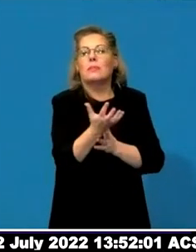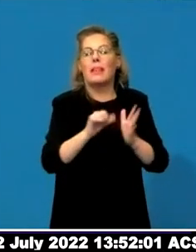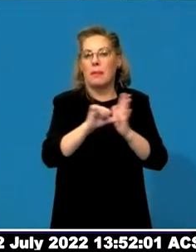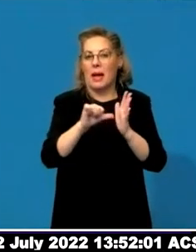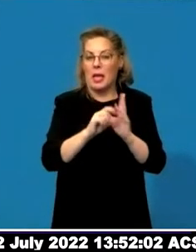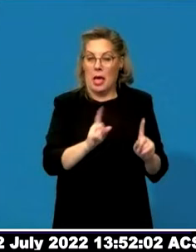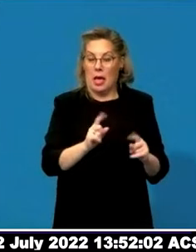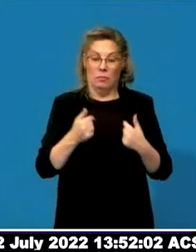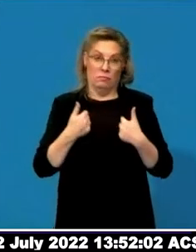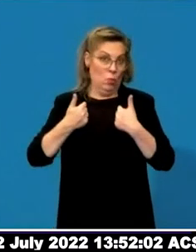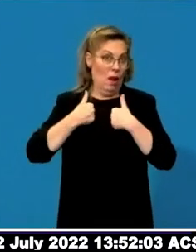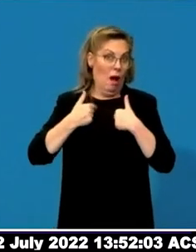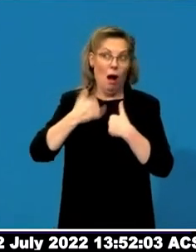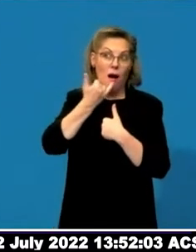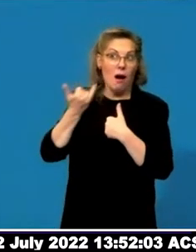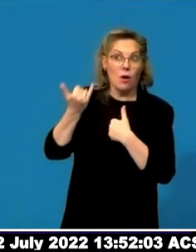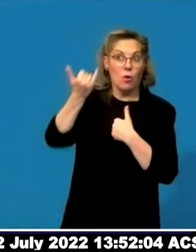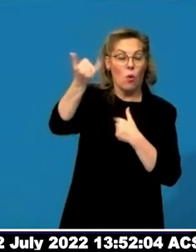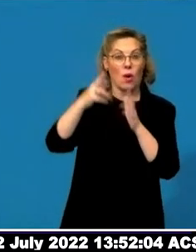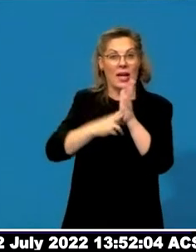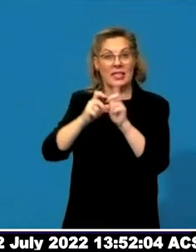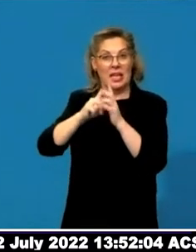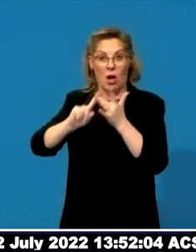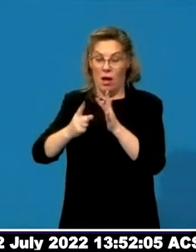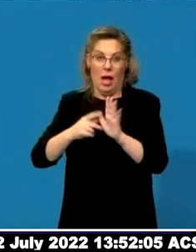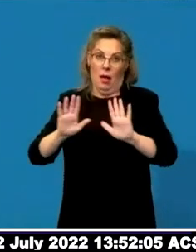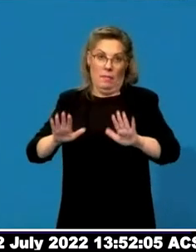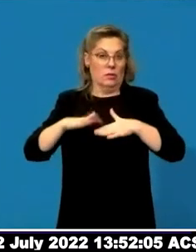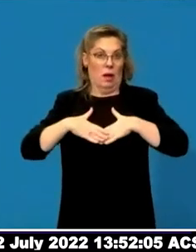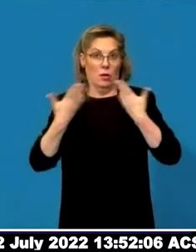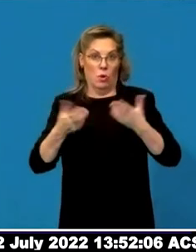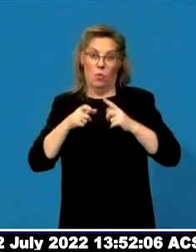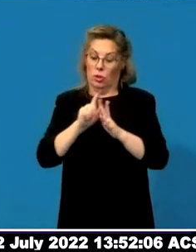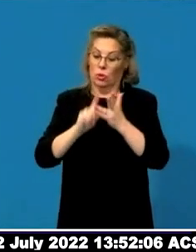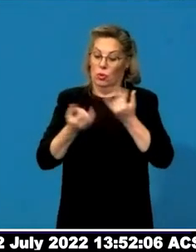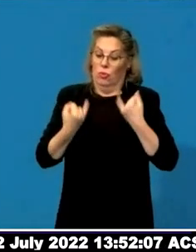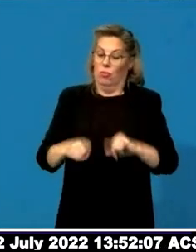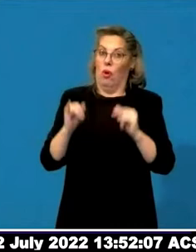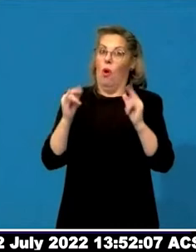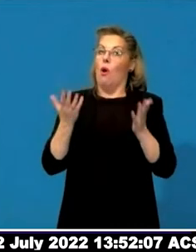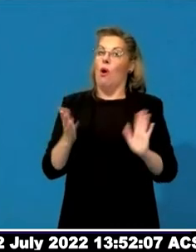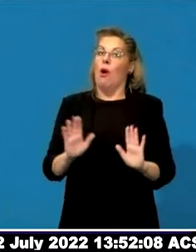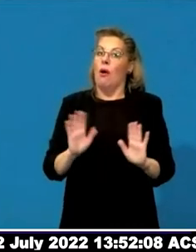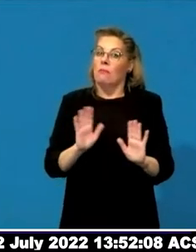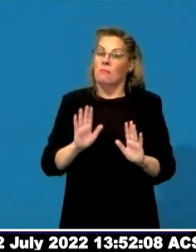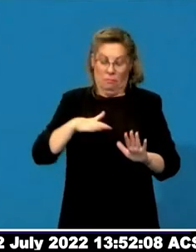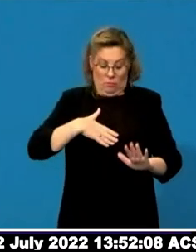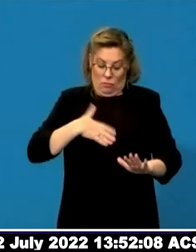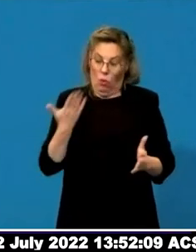to ask the question directly, because we don't want to be using funds in a way that's not deemed appropriate.